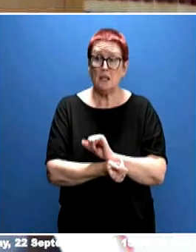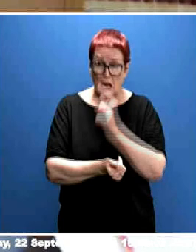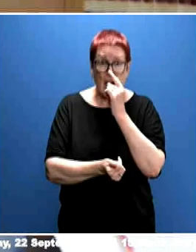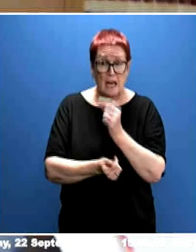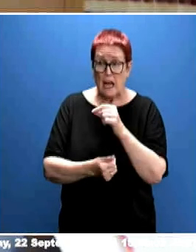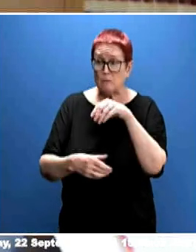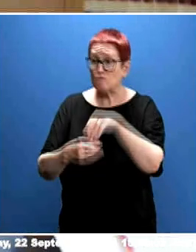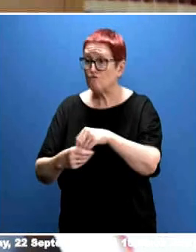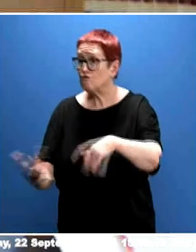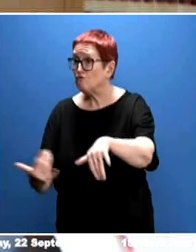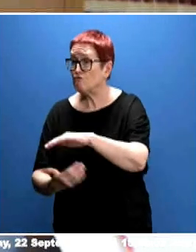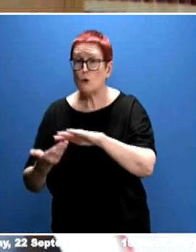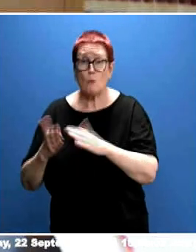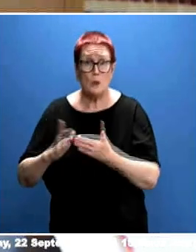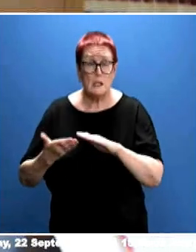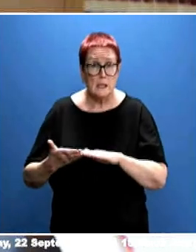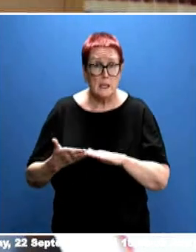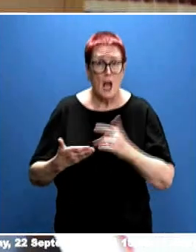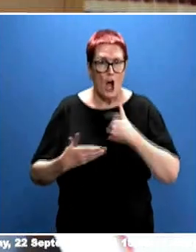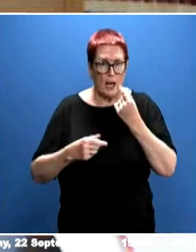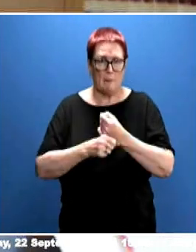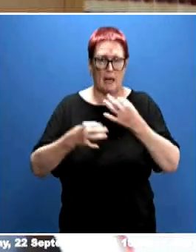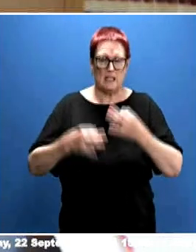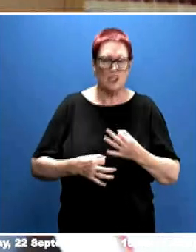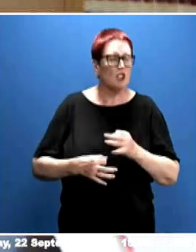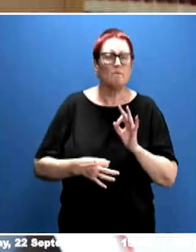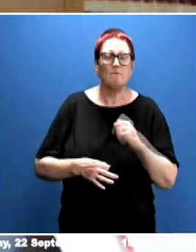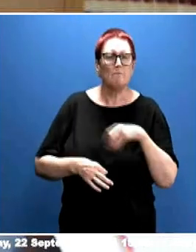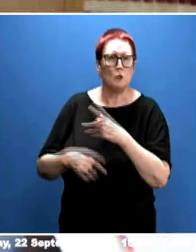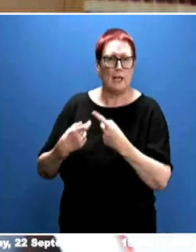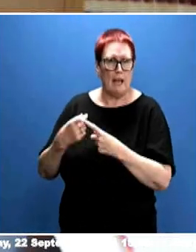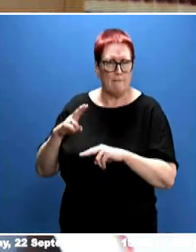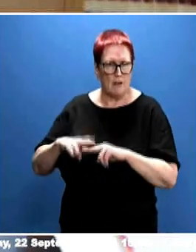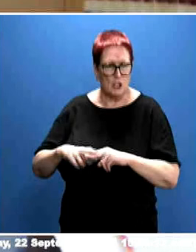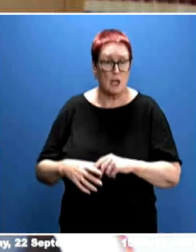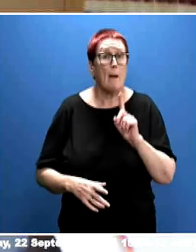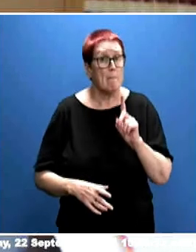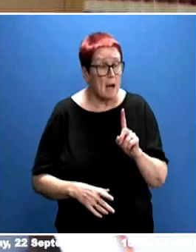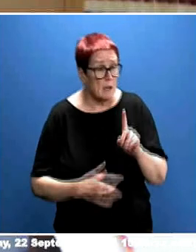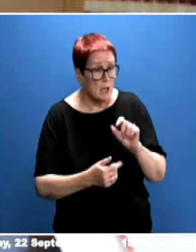If a child still has health needs or mental health needs, we need to make